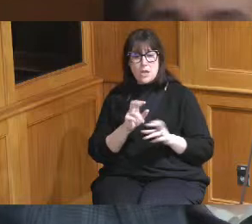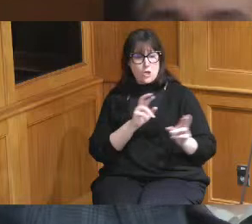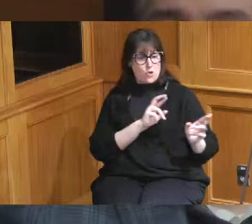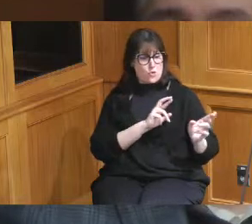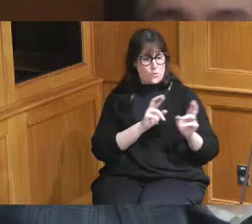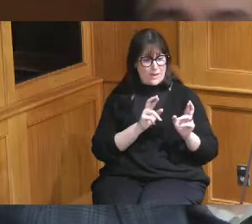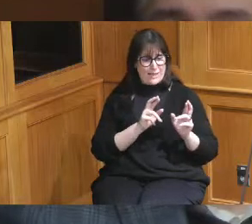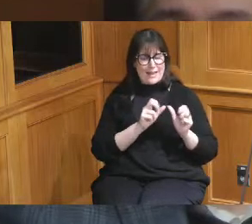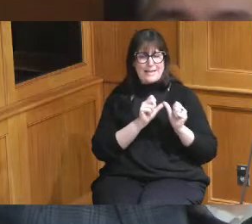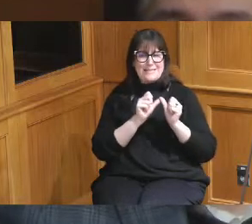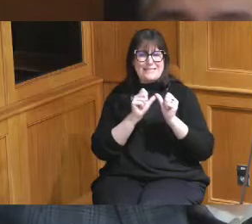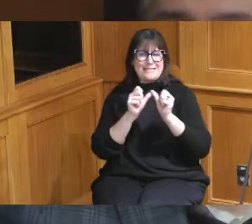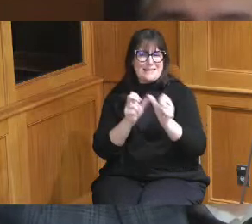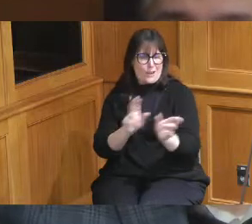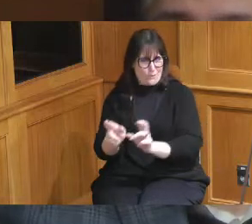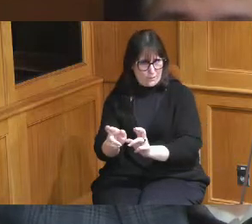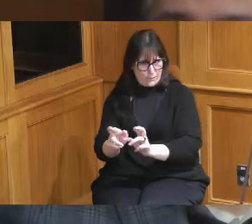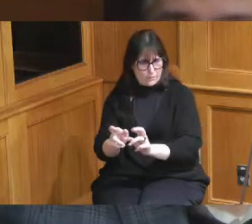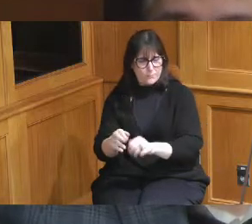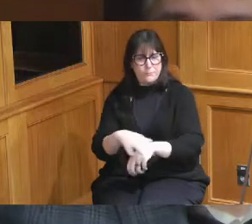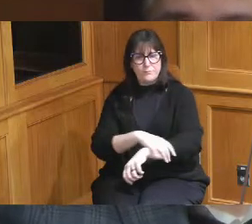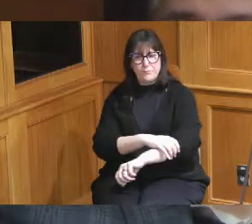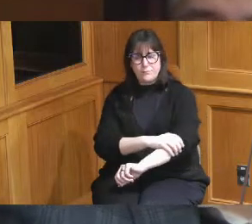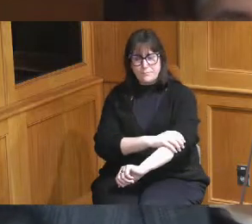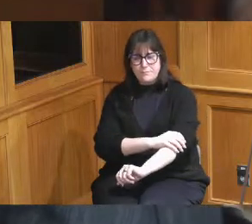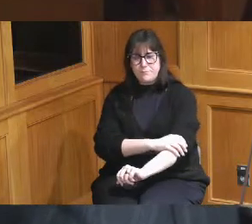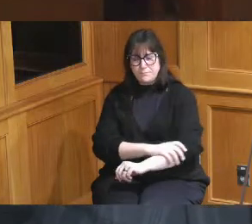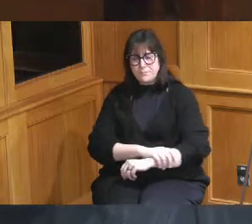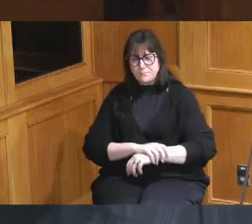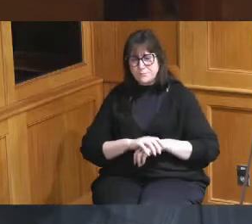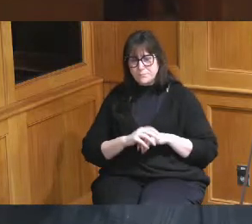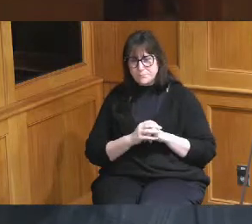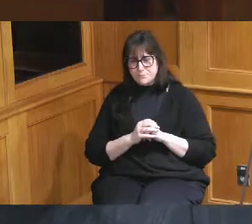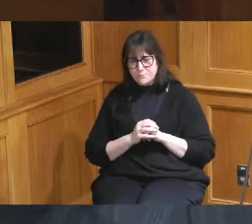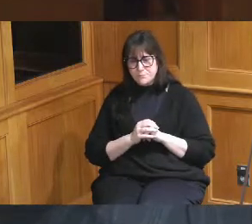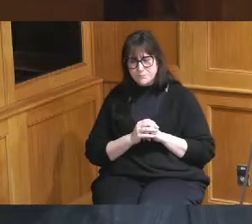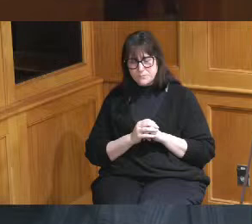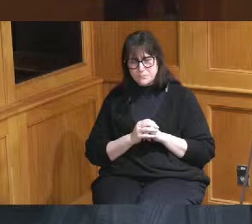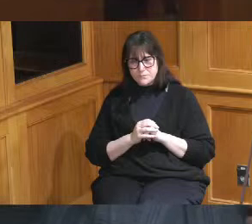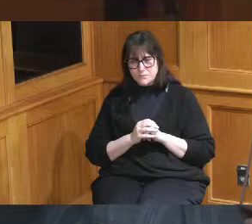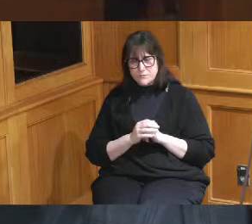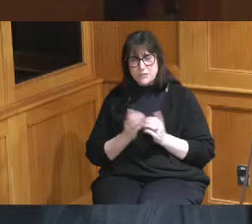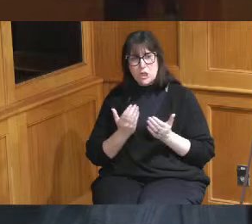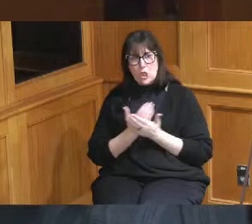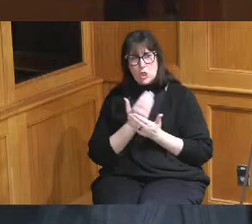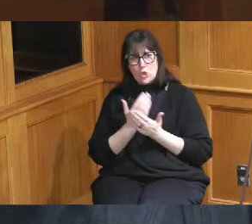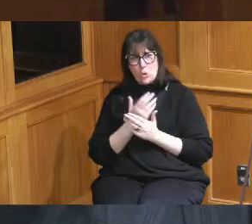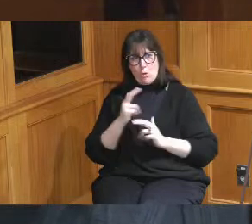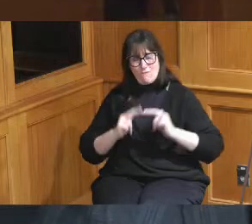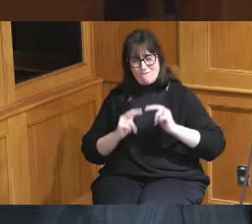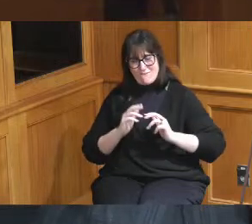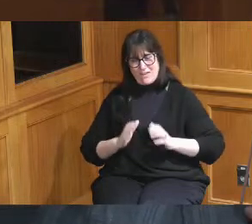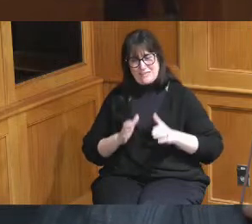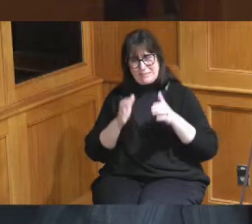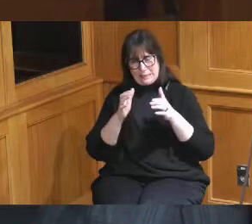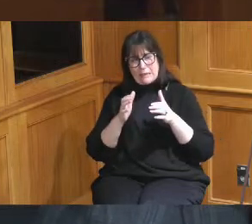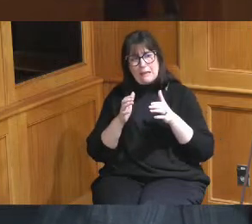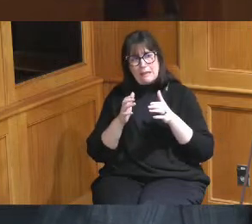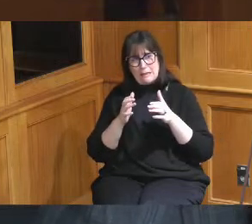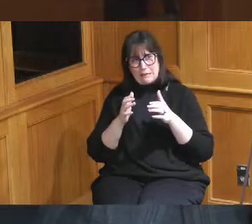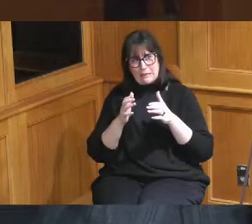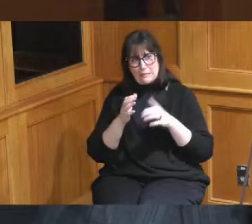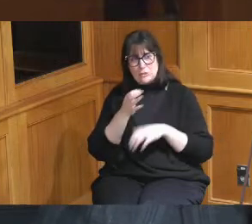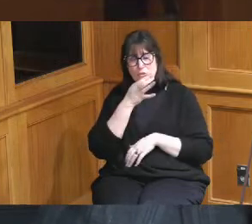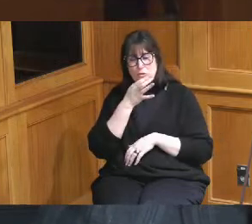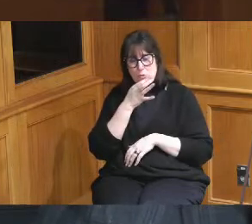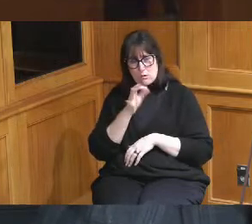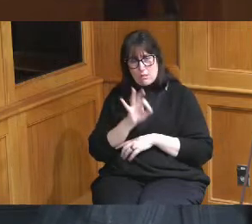insurance part the other thing is we've got the new facility coming up EMA in 911 and there was